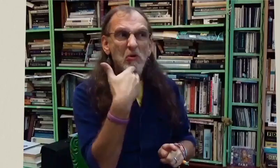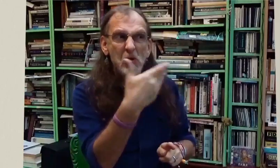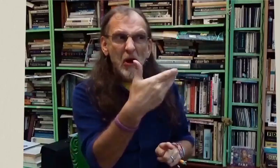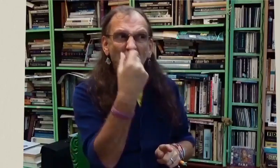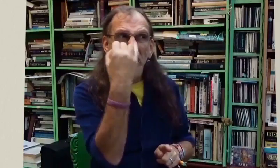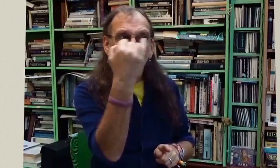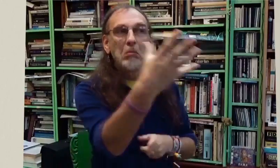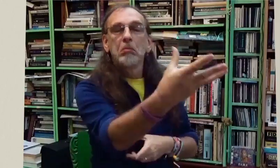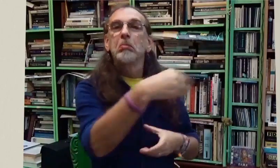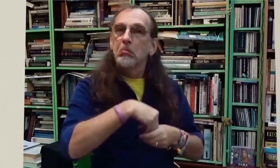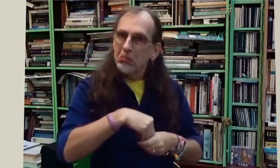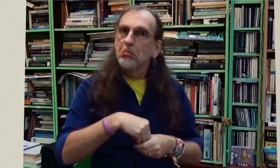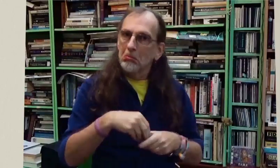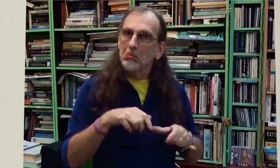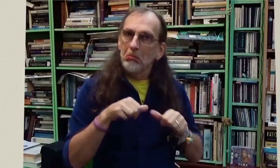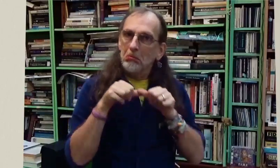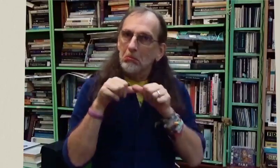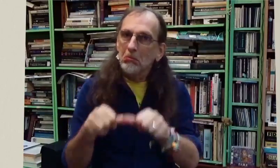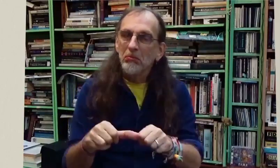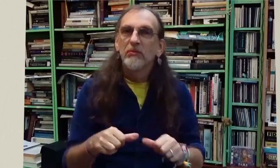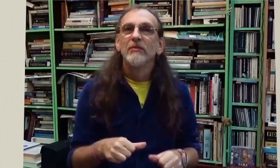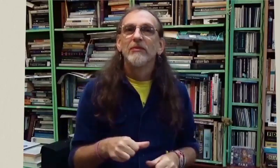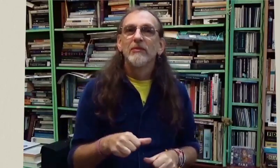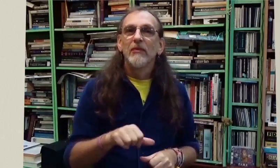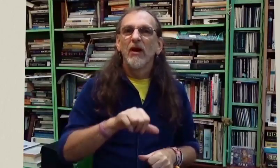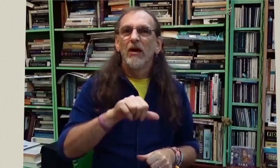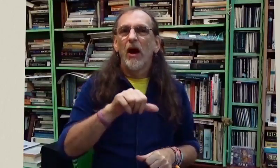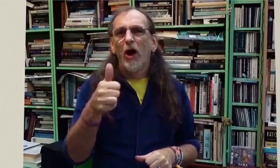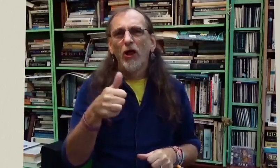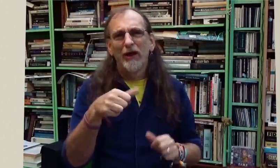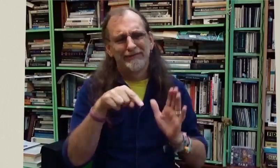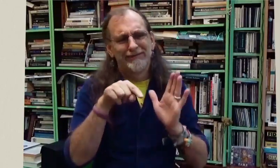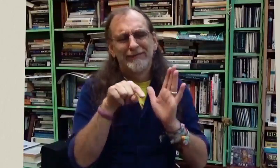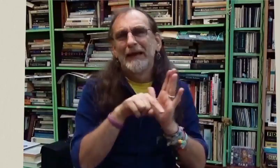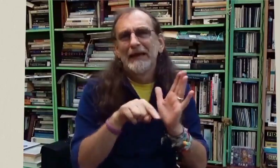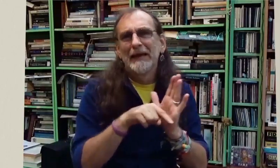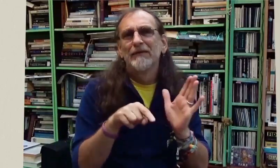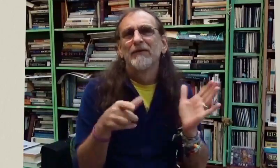in this case, hearing, culture, there are also pitfalls.